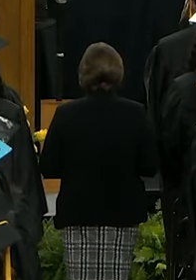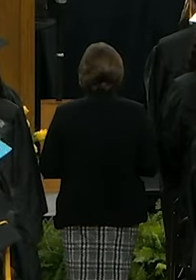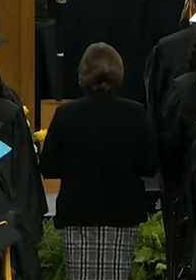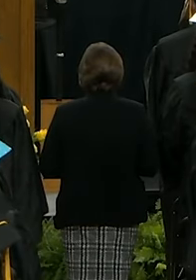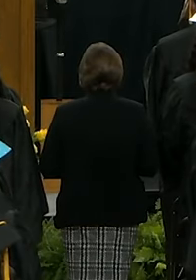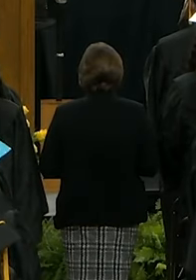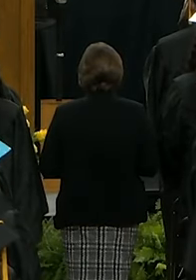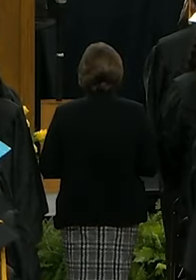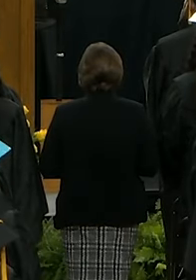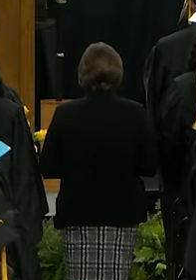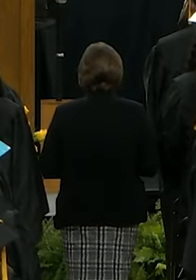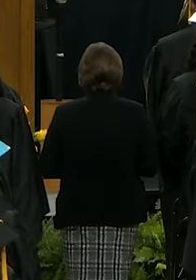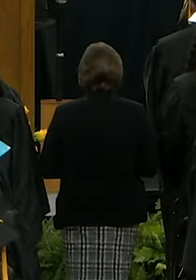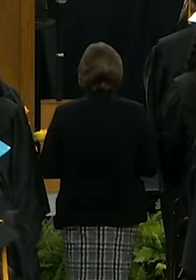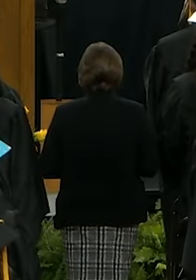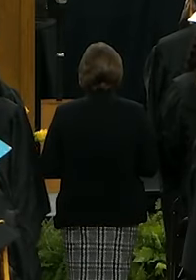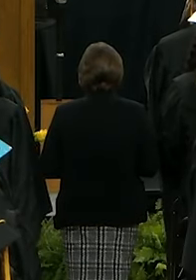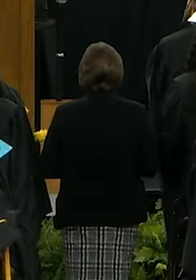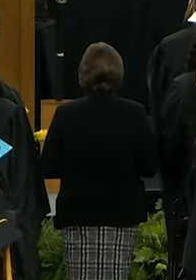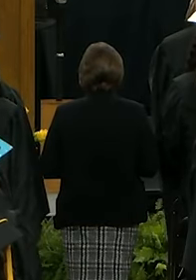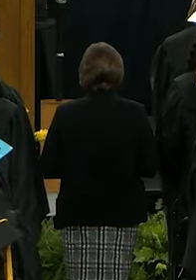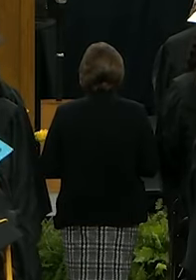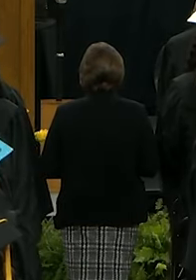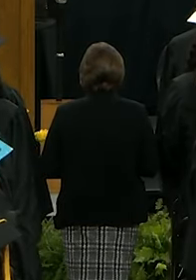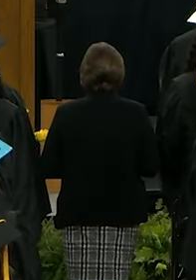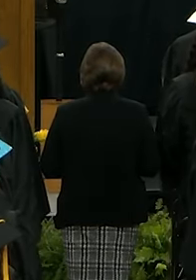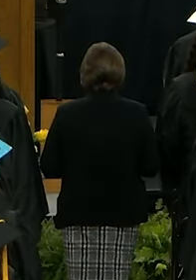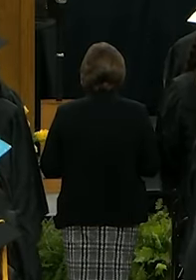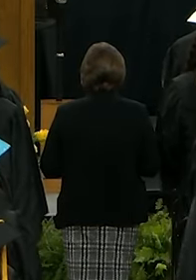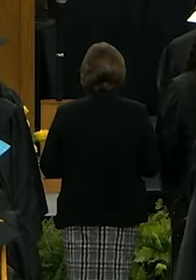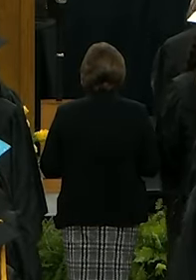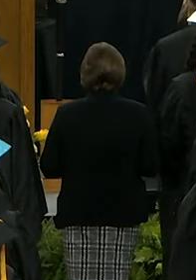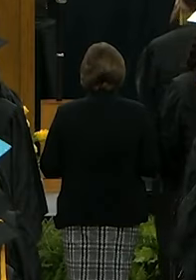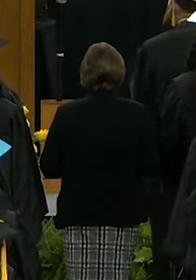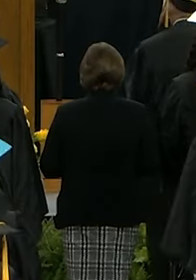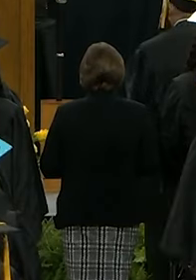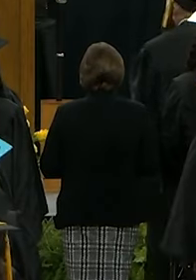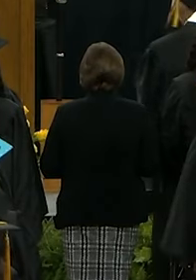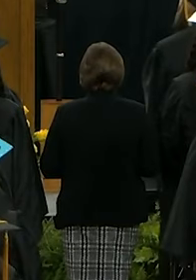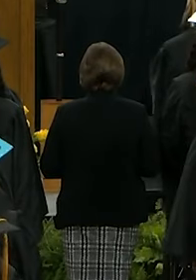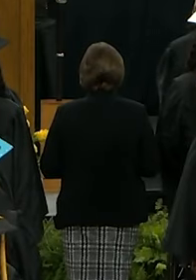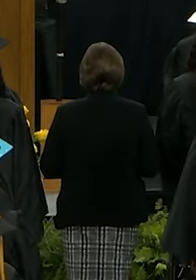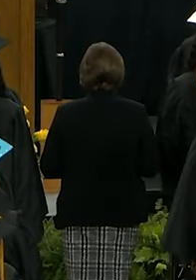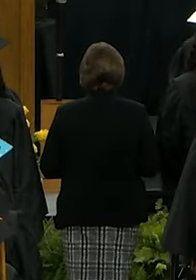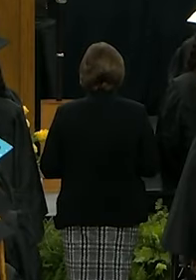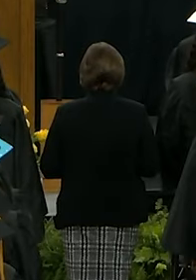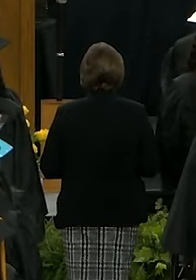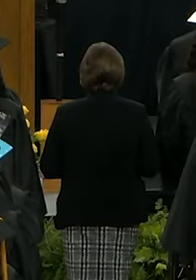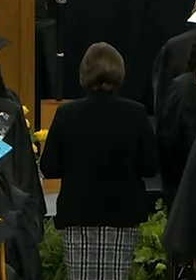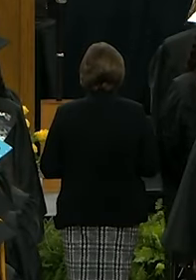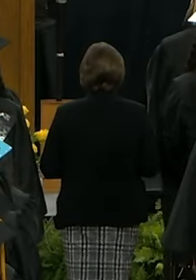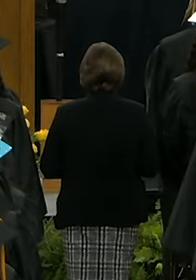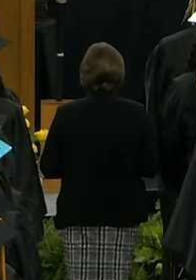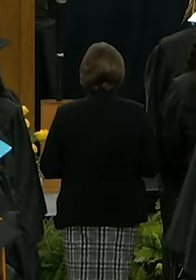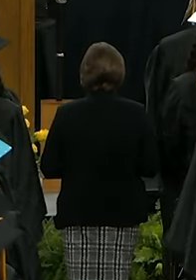I confer upon these graduates and candidates their respective baccalaureate degree,